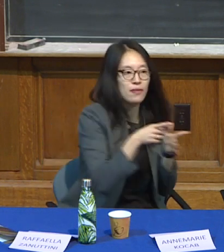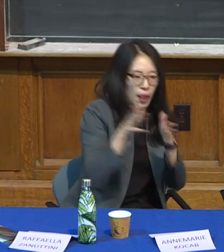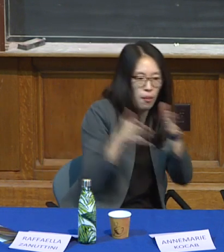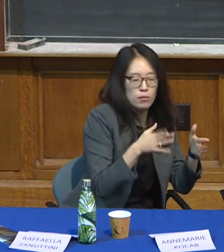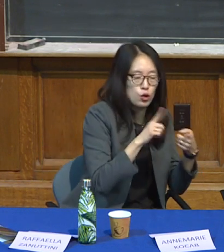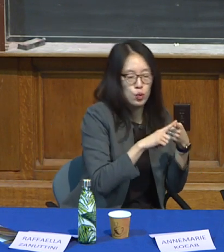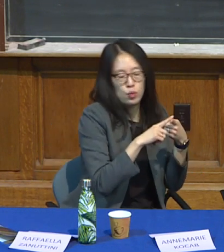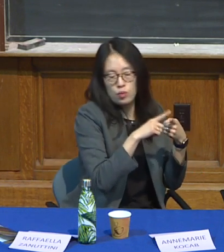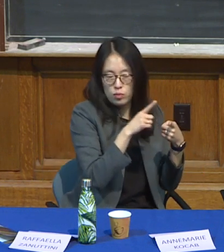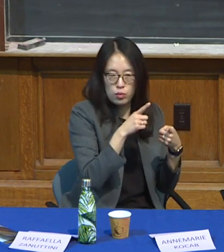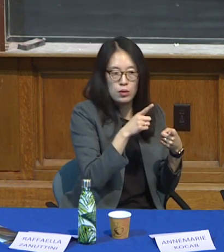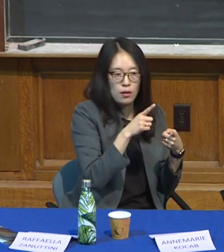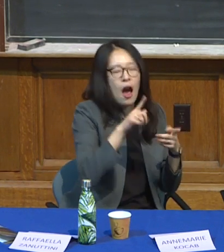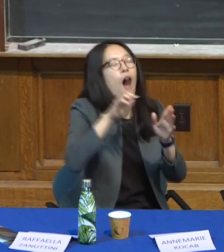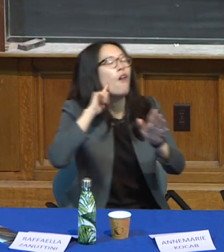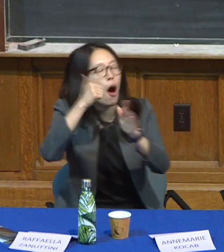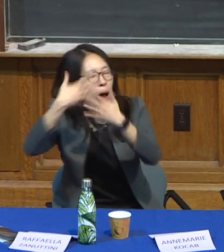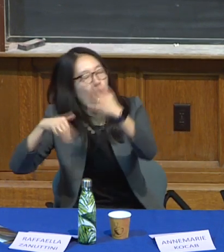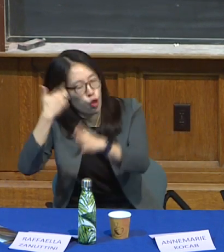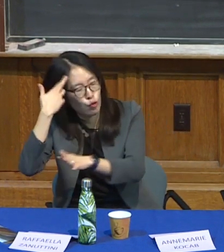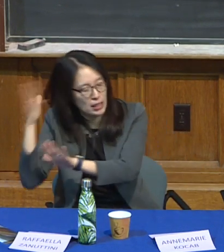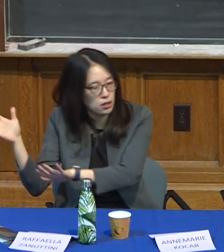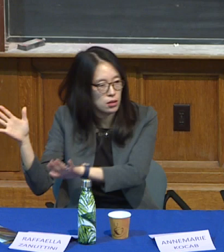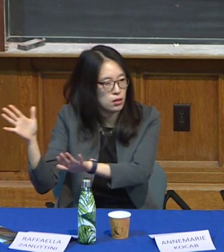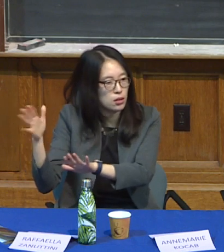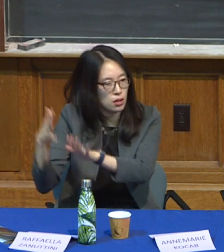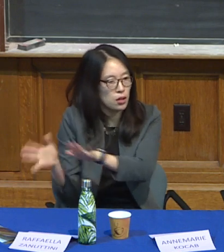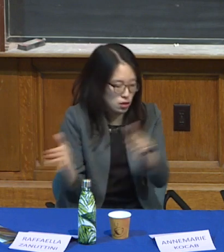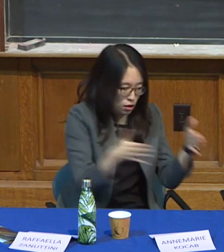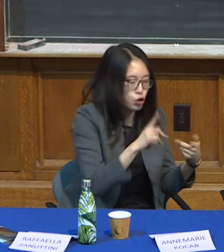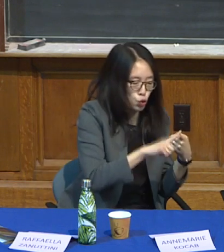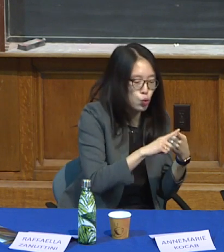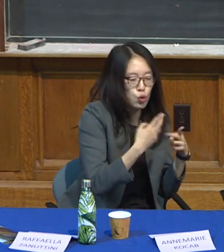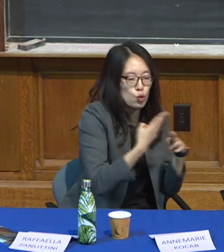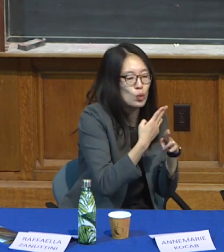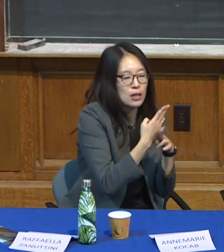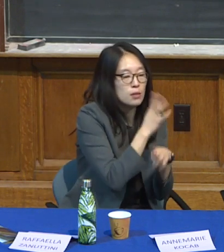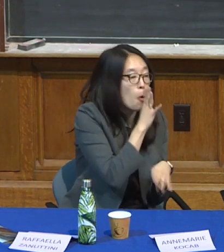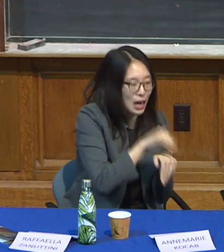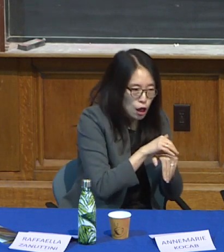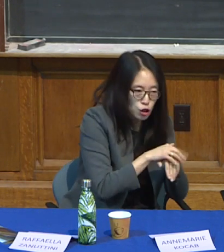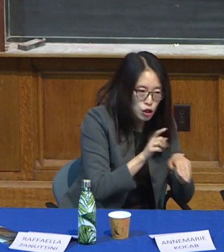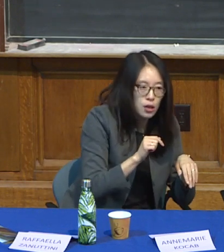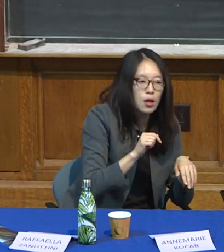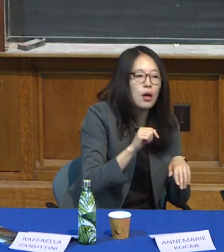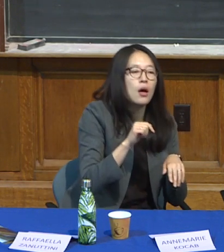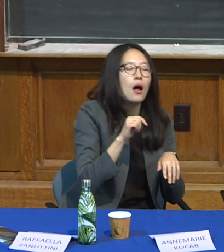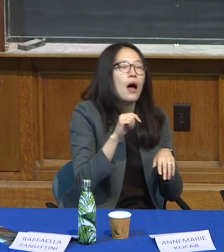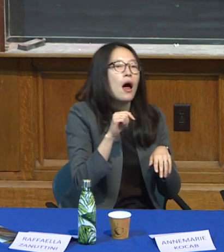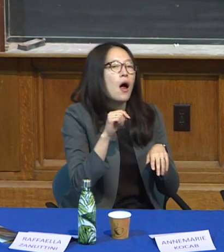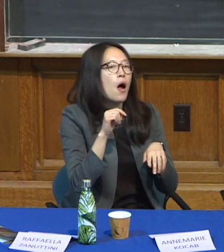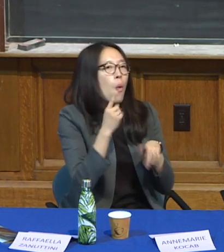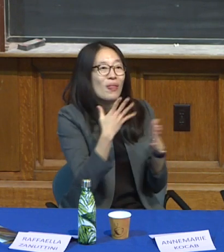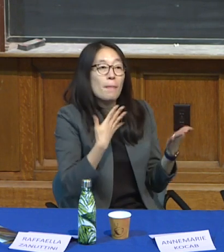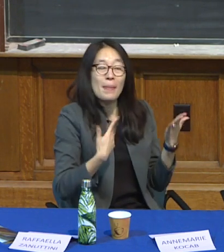That fear sometimes drives them, and there are a multitude of other reasons as well, drive them to using spoken English.